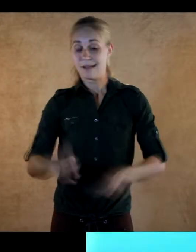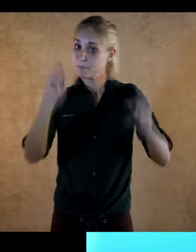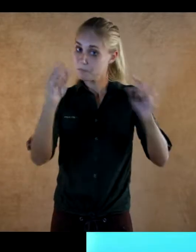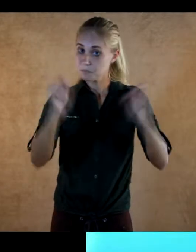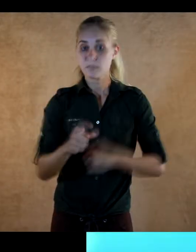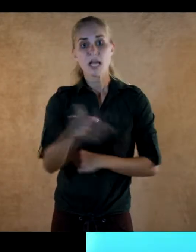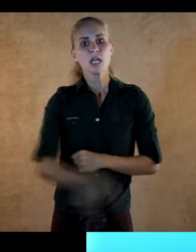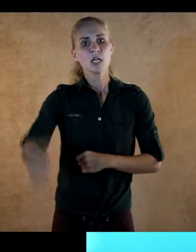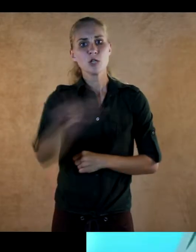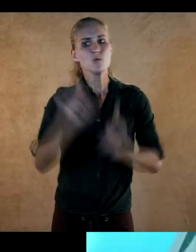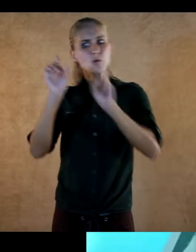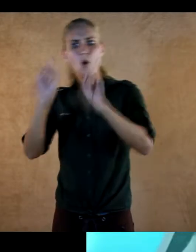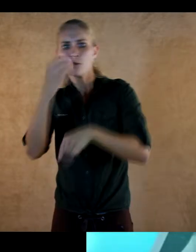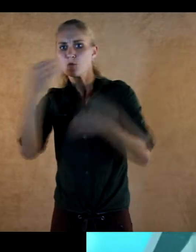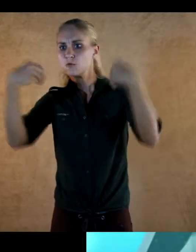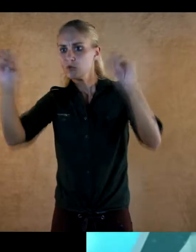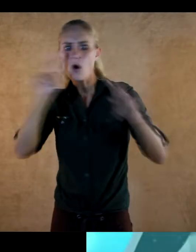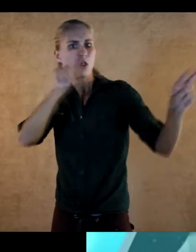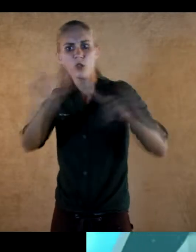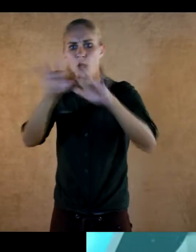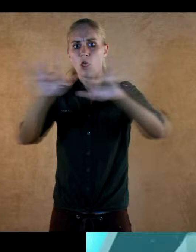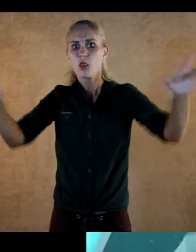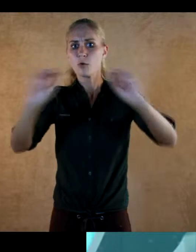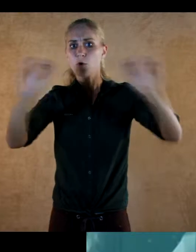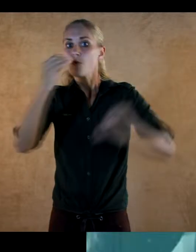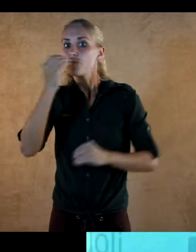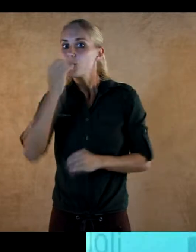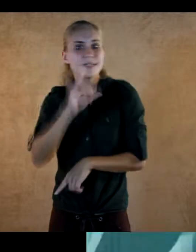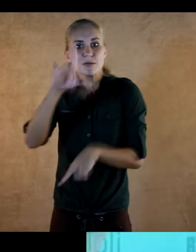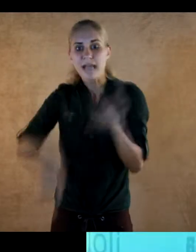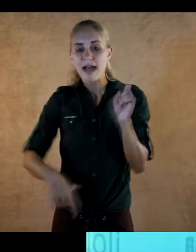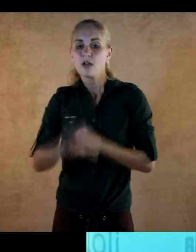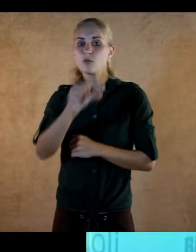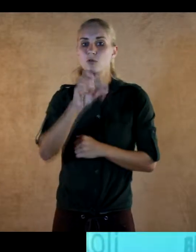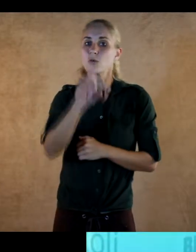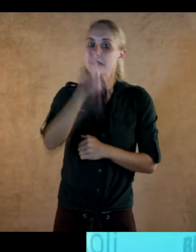Can you imagine opening a grocery store with no groceries? Of course not. So be sure you have plenty of Transformation Kits